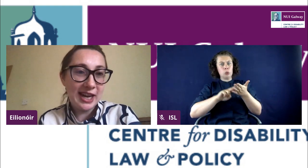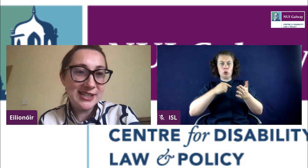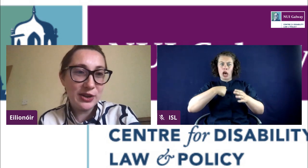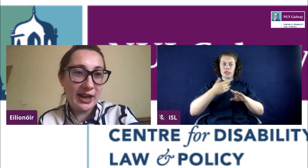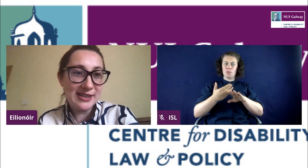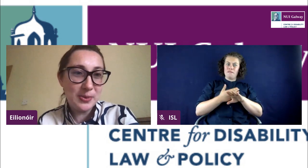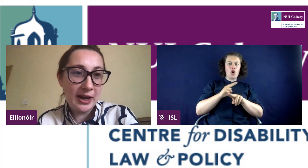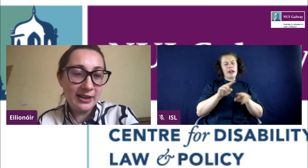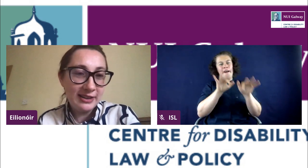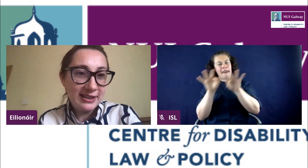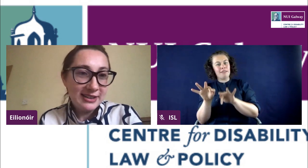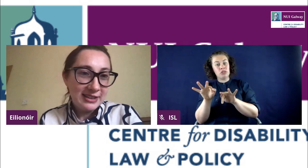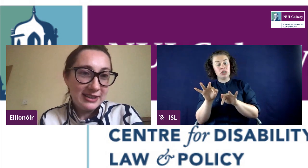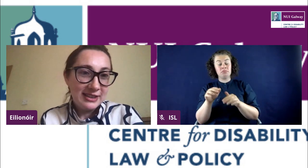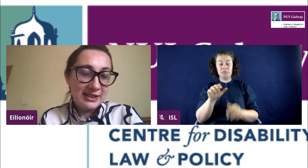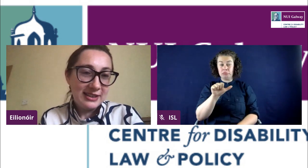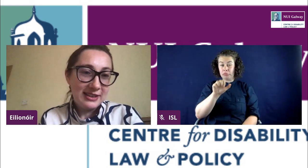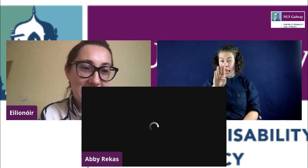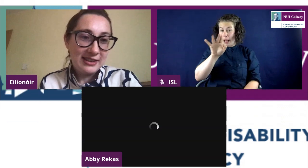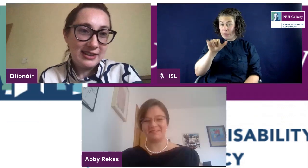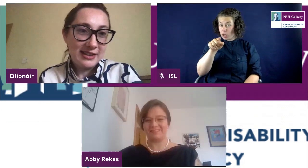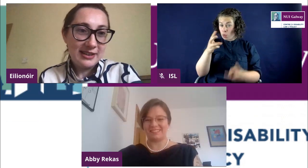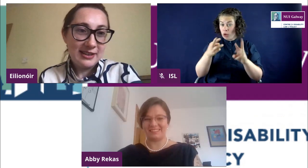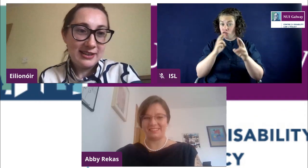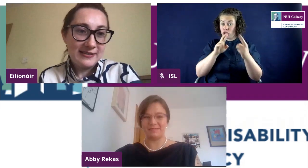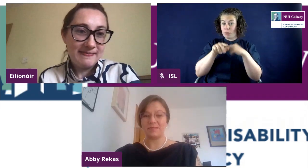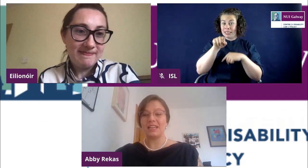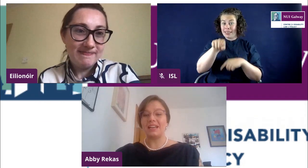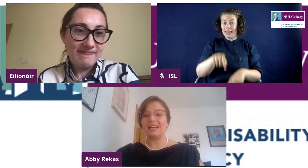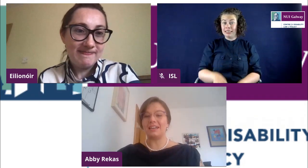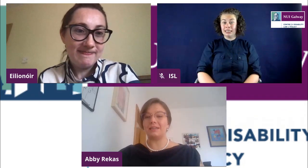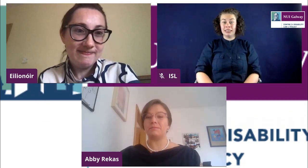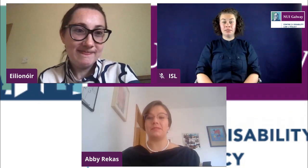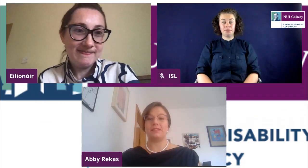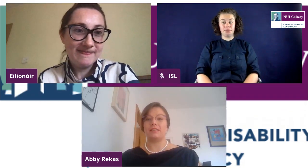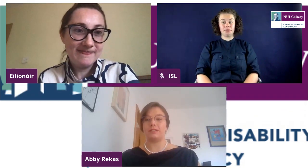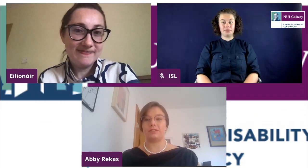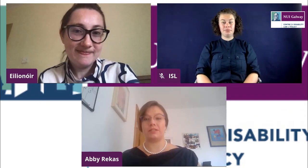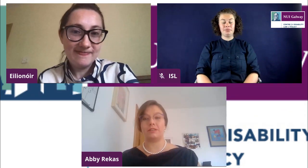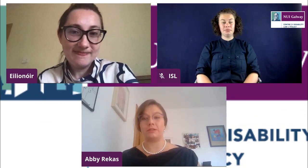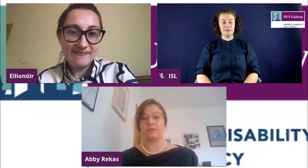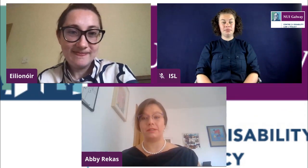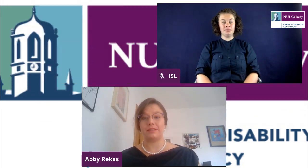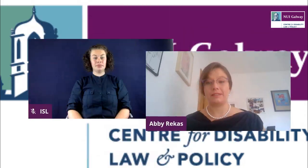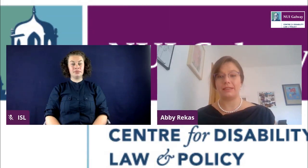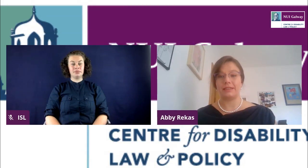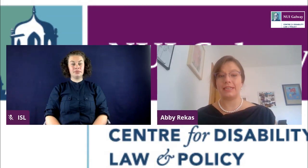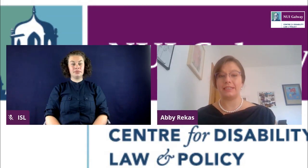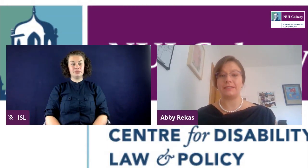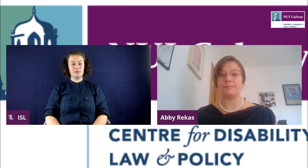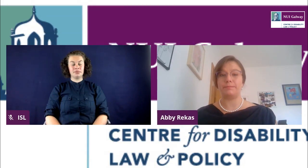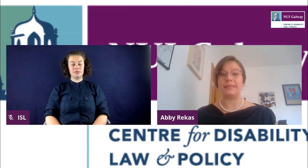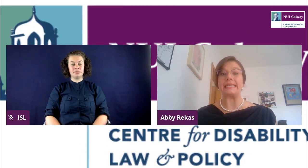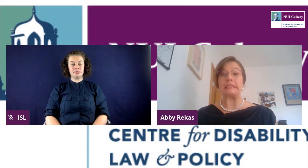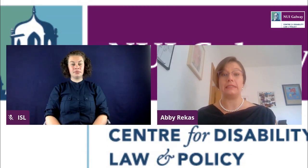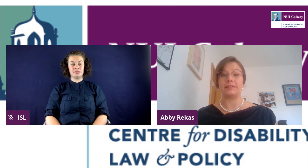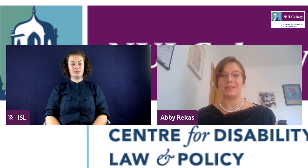I don't know if you want to answer that as well, happy? So, that is a big discussion